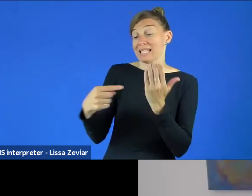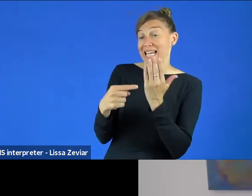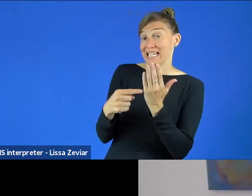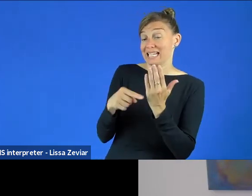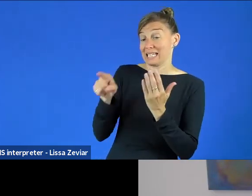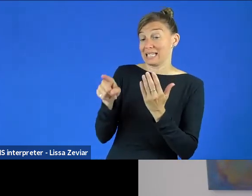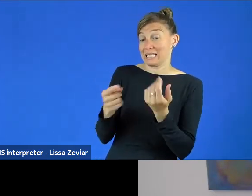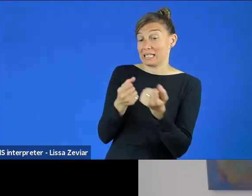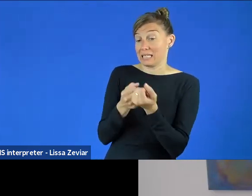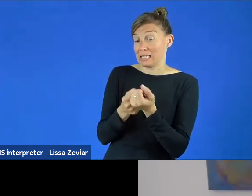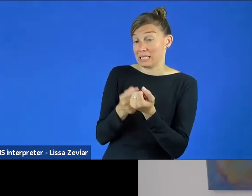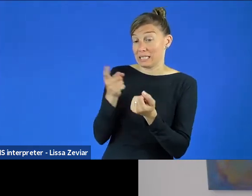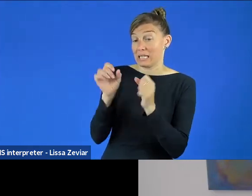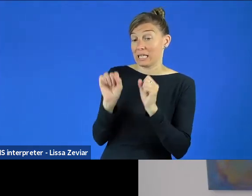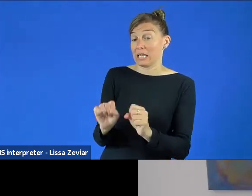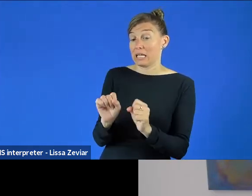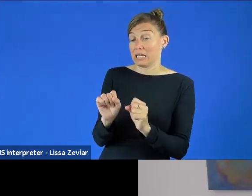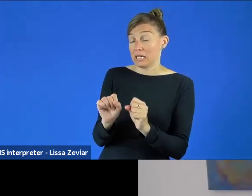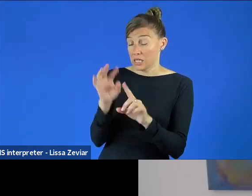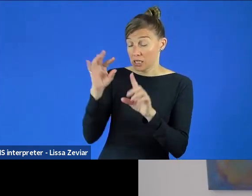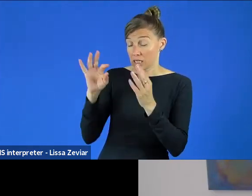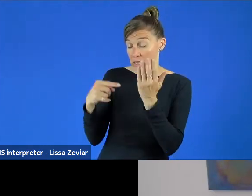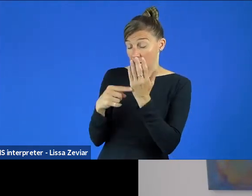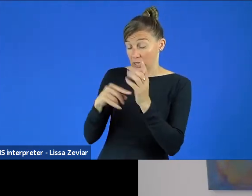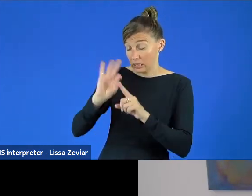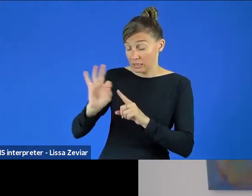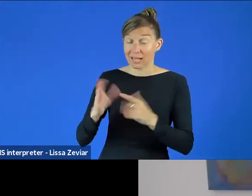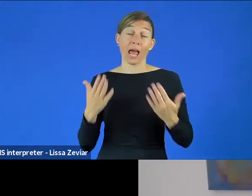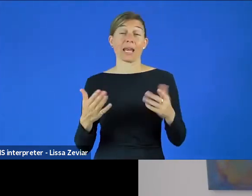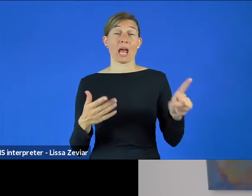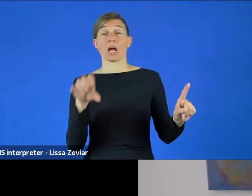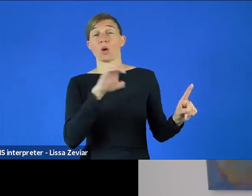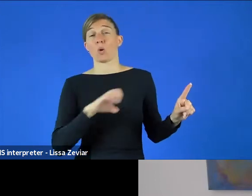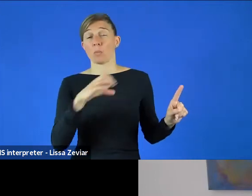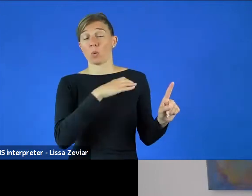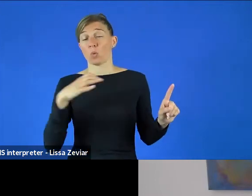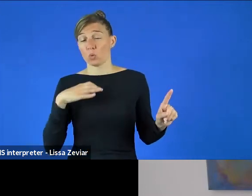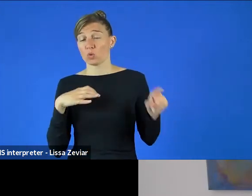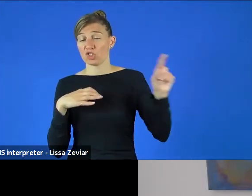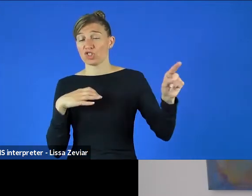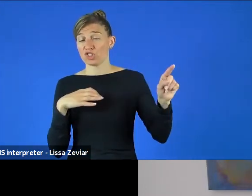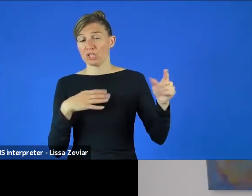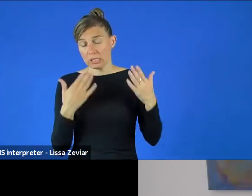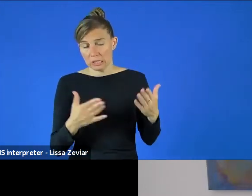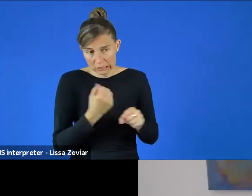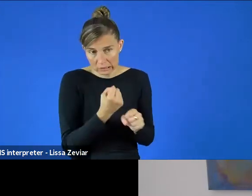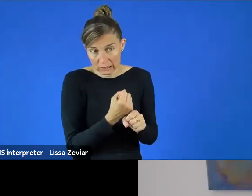The Parliament is going to table the amendments. The deadline is on Thursday so we are actively working.